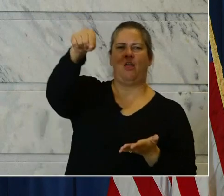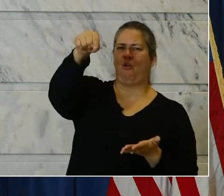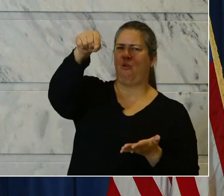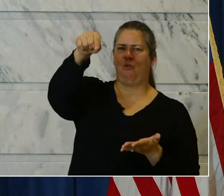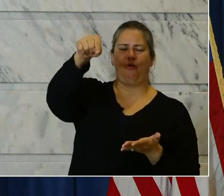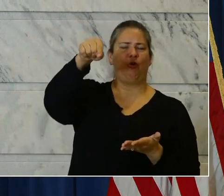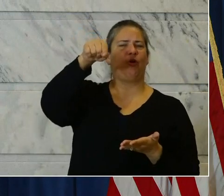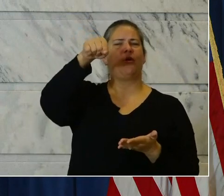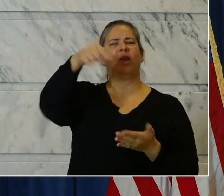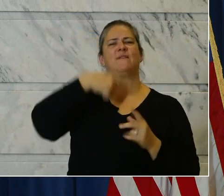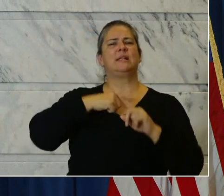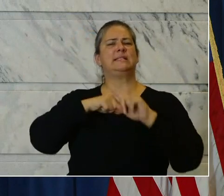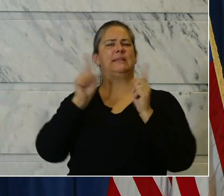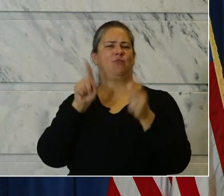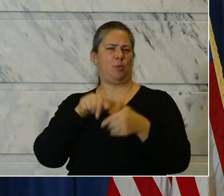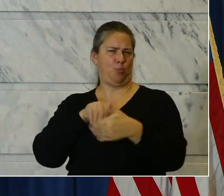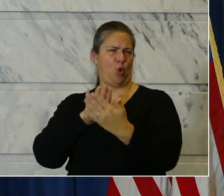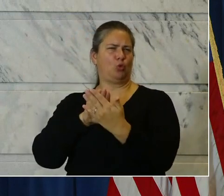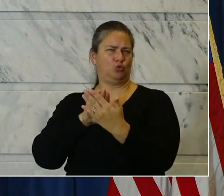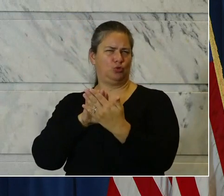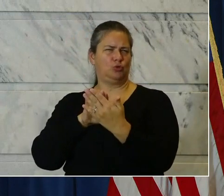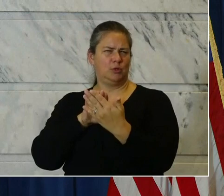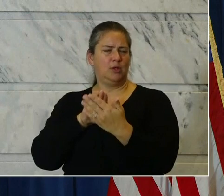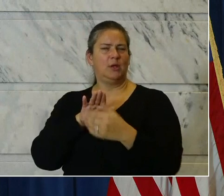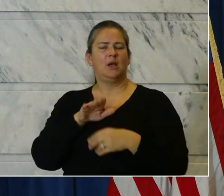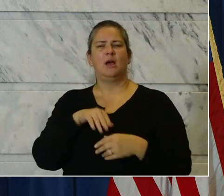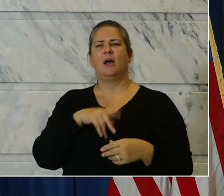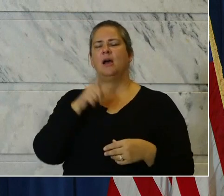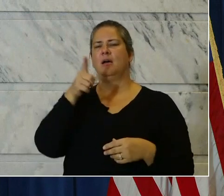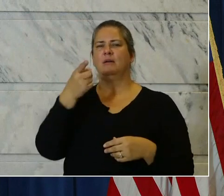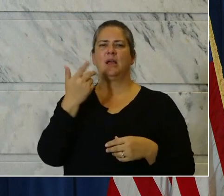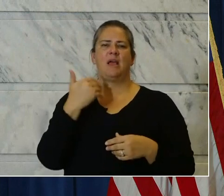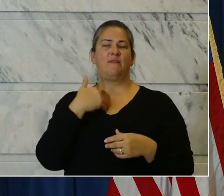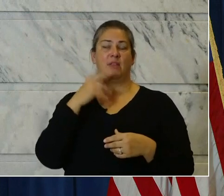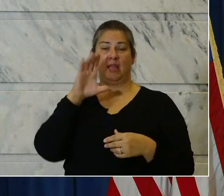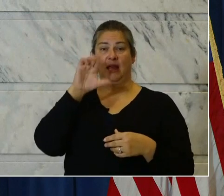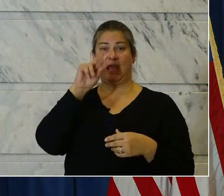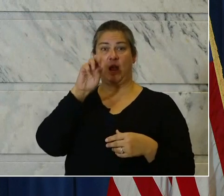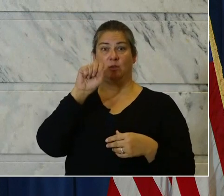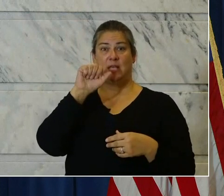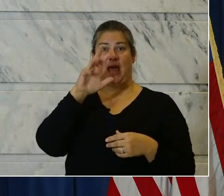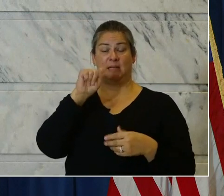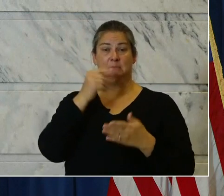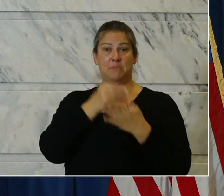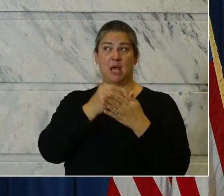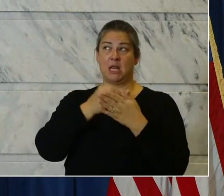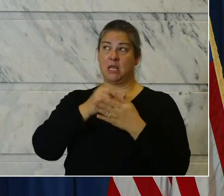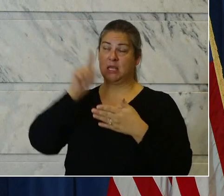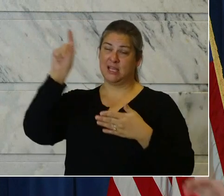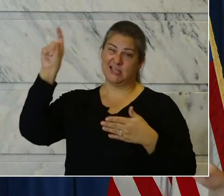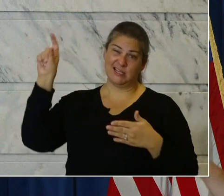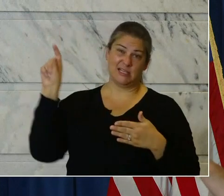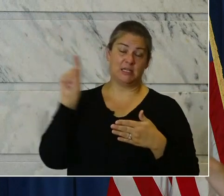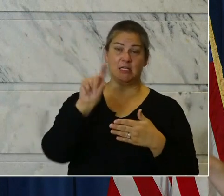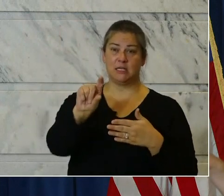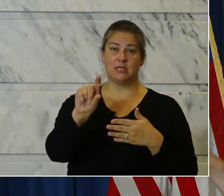THE SEVEN OVERALL STATE APPROACH AND THEY STAND TO LOSE- THE COUNTRY TO THOUSANDS